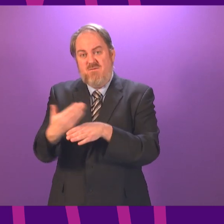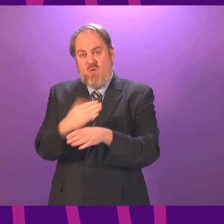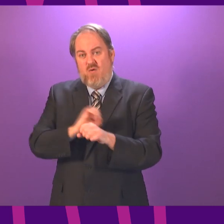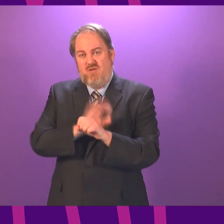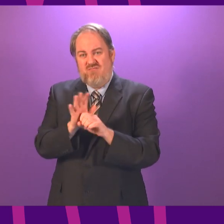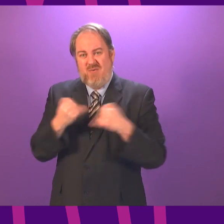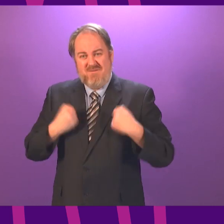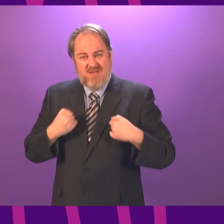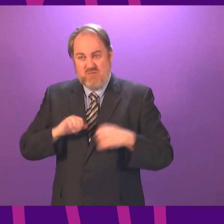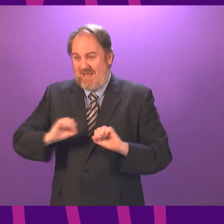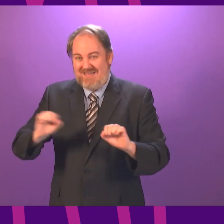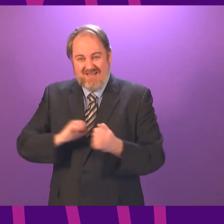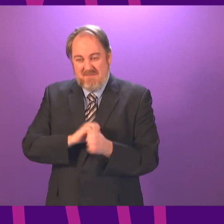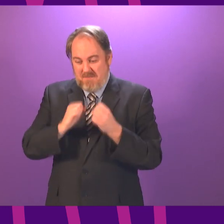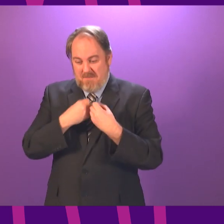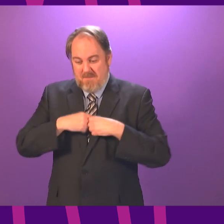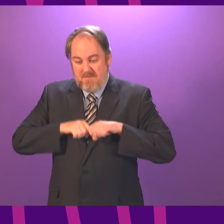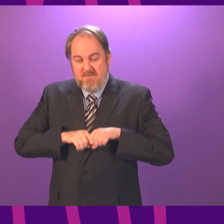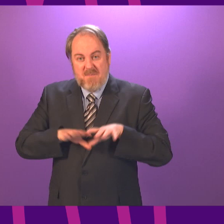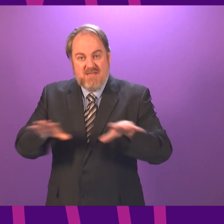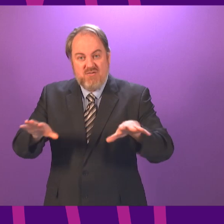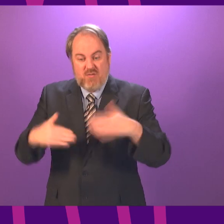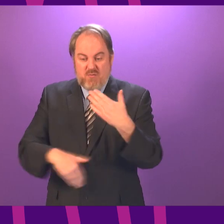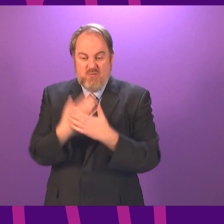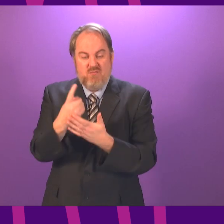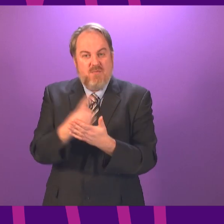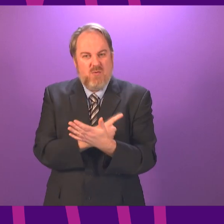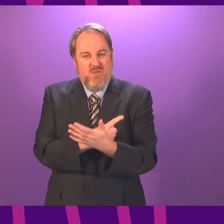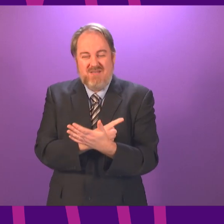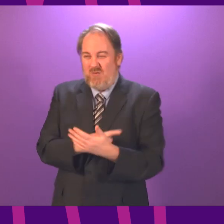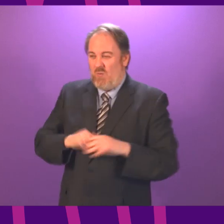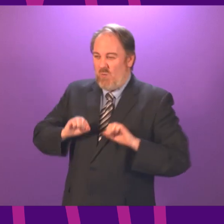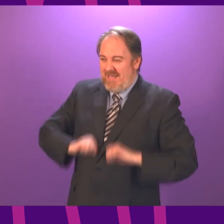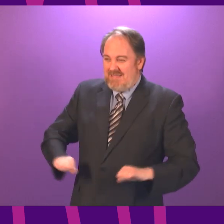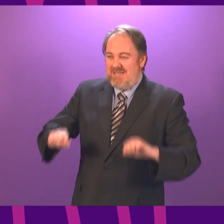updated guidance. That represents two years of failure to tell social care accommodation